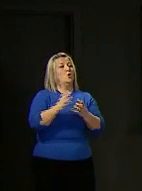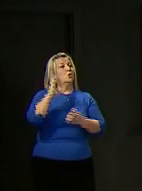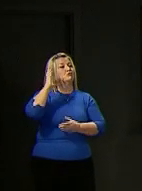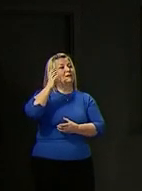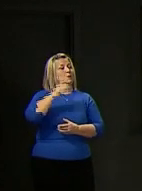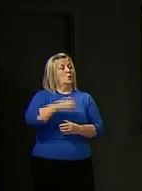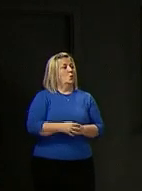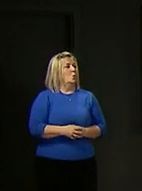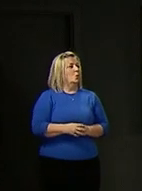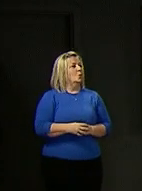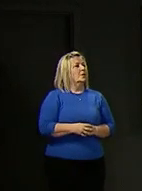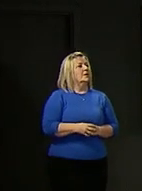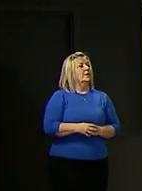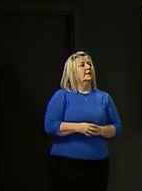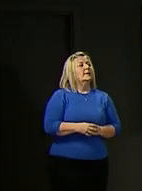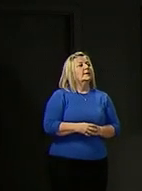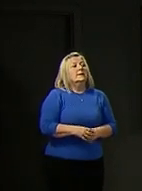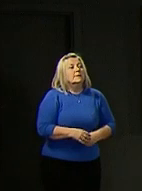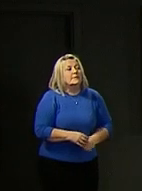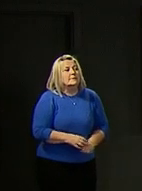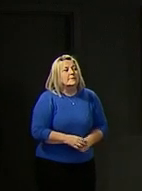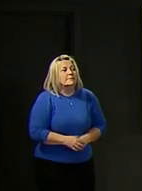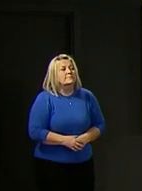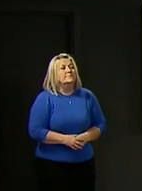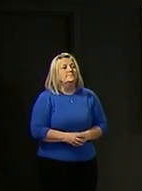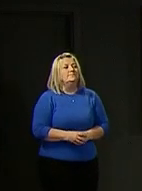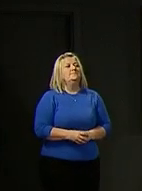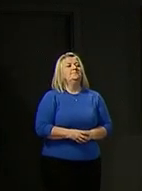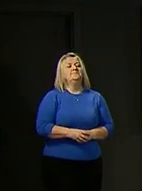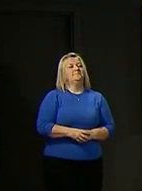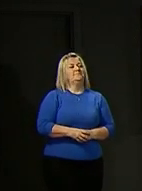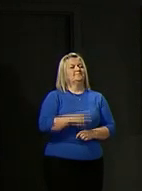this is a question on the subject of people's well-being how will you ensure